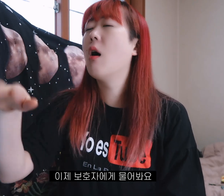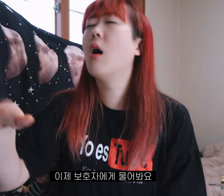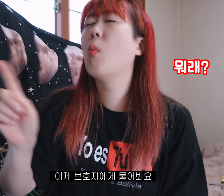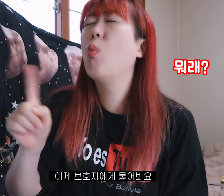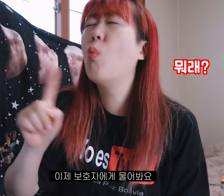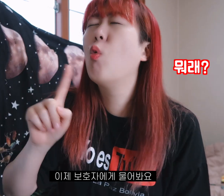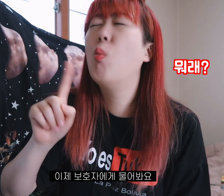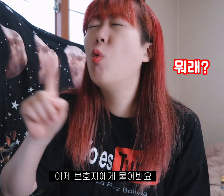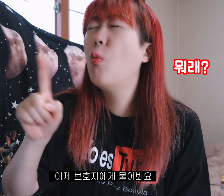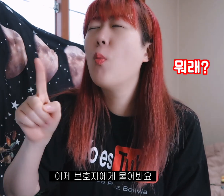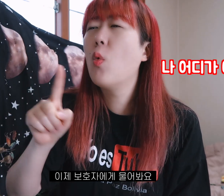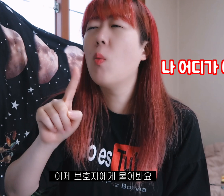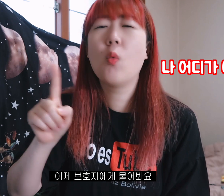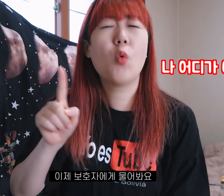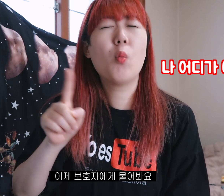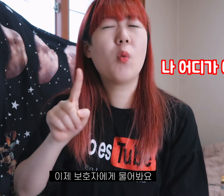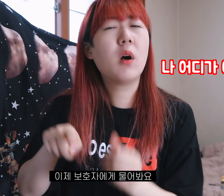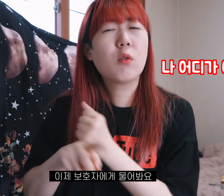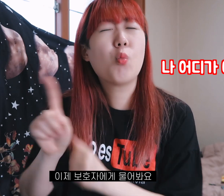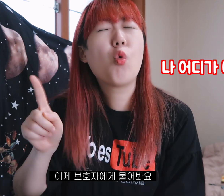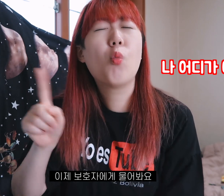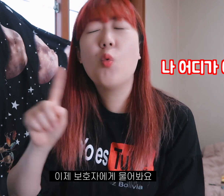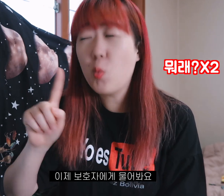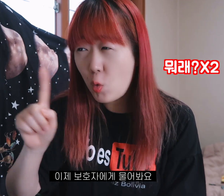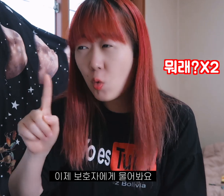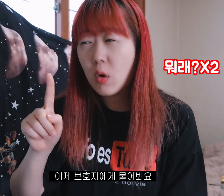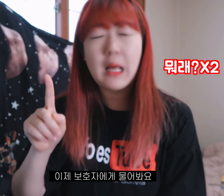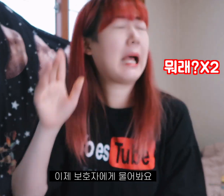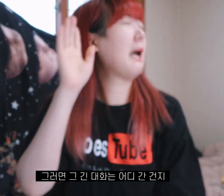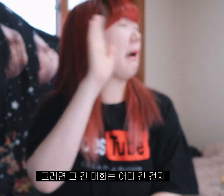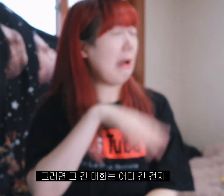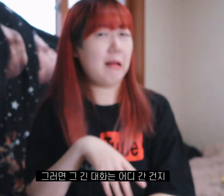and now I ask the guardian. Why? Why? Why?